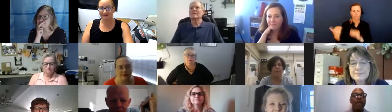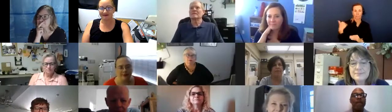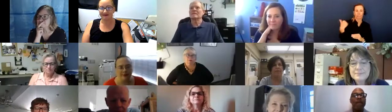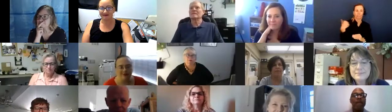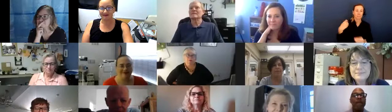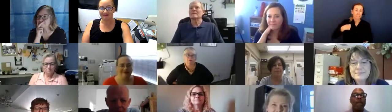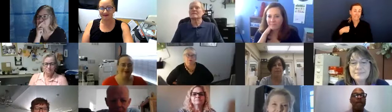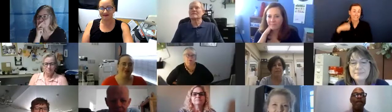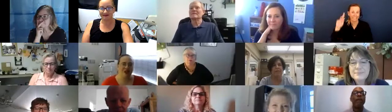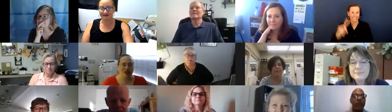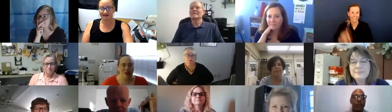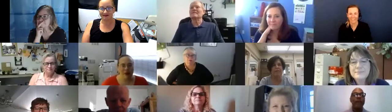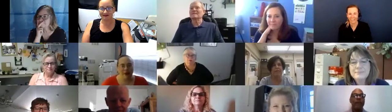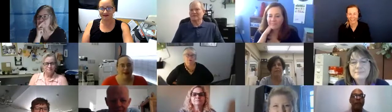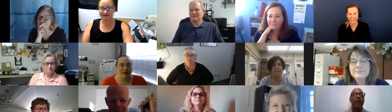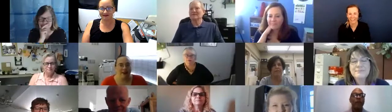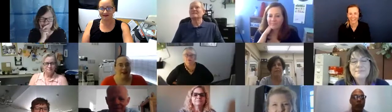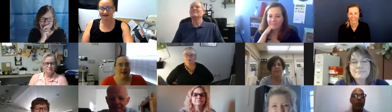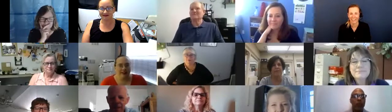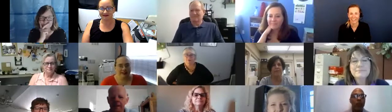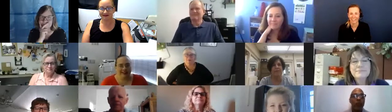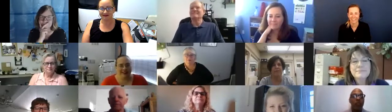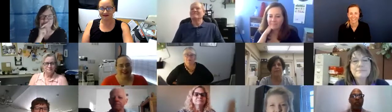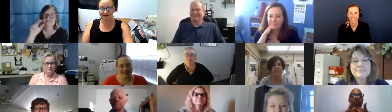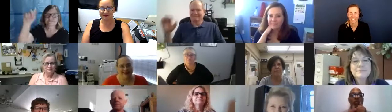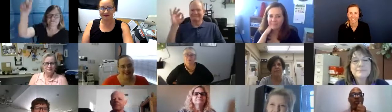for meetings, you can speak to me. Okay.